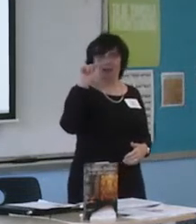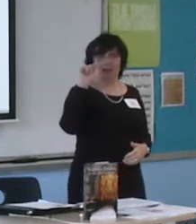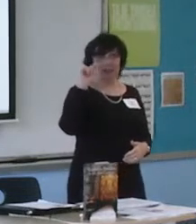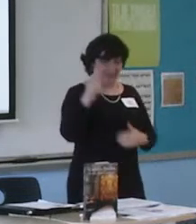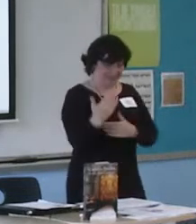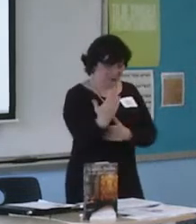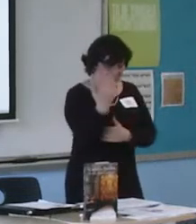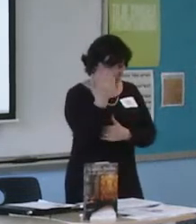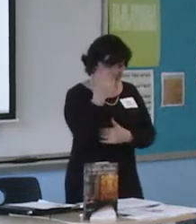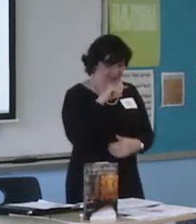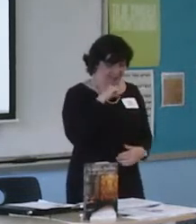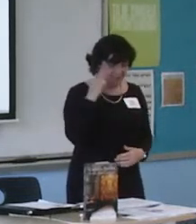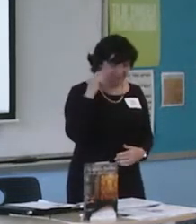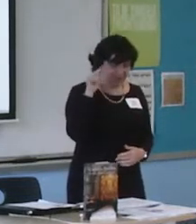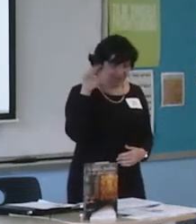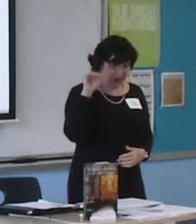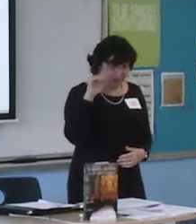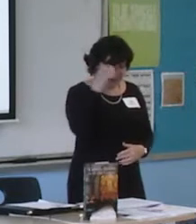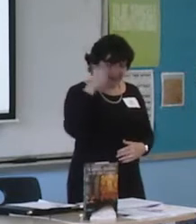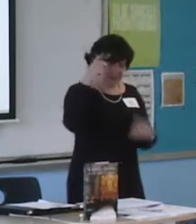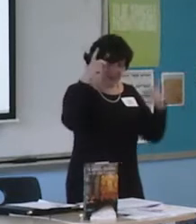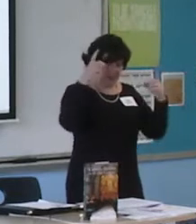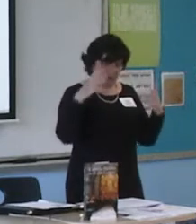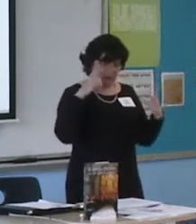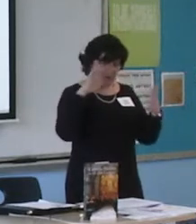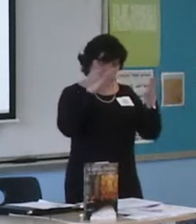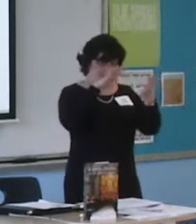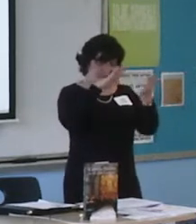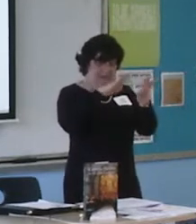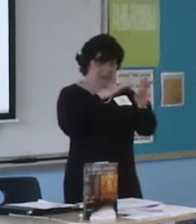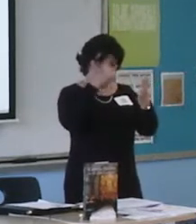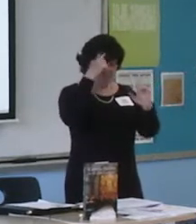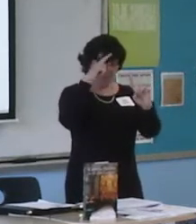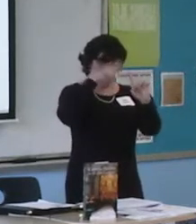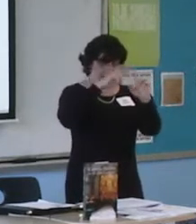Gaunt this morning. Father Tom is the executive director of the Center for Applied